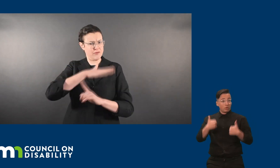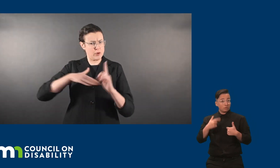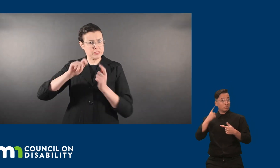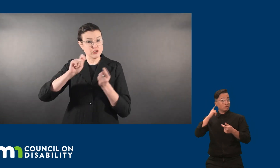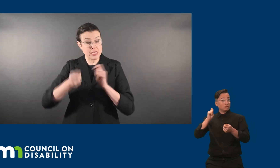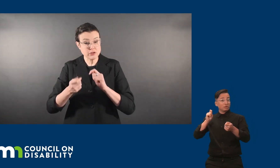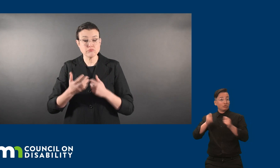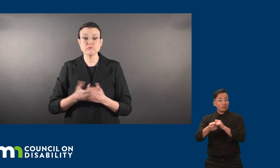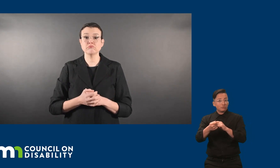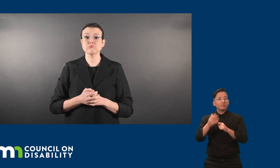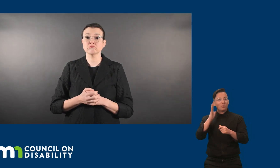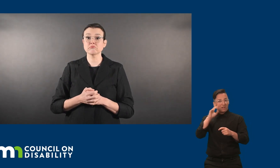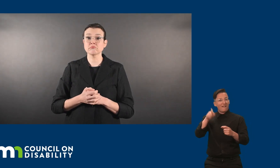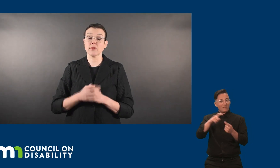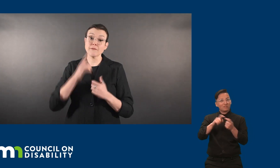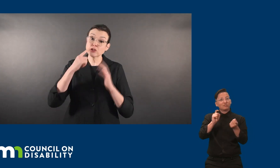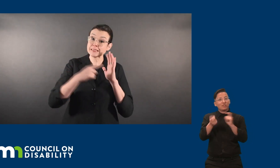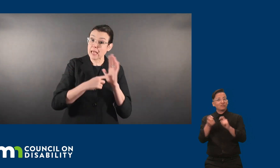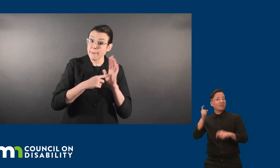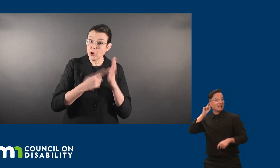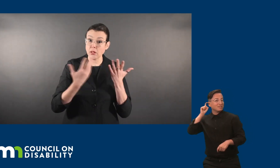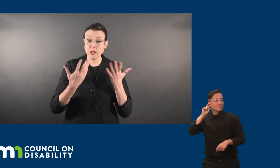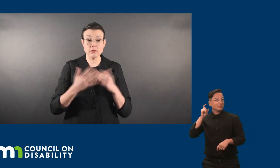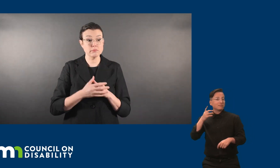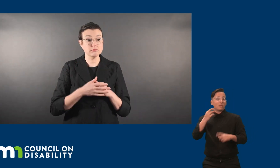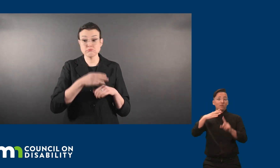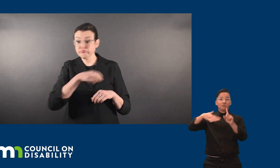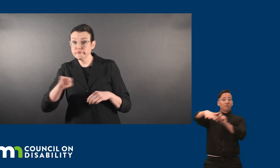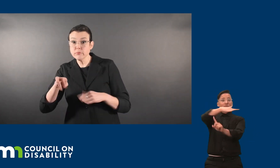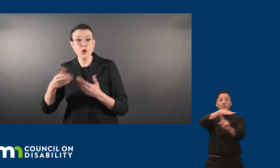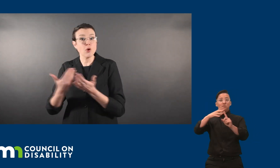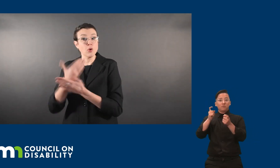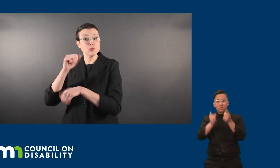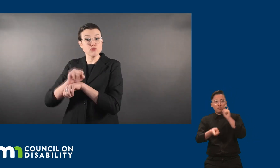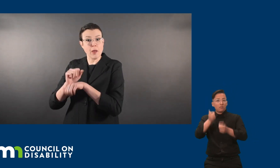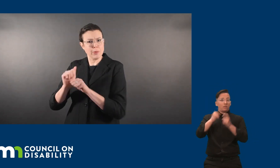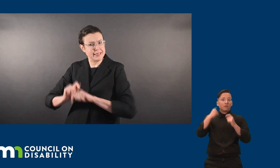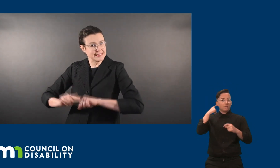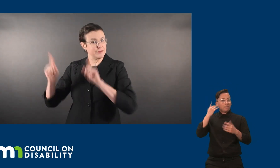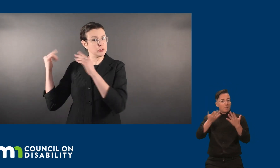of their environment change. For example, taking a new job with a different